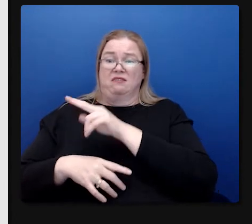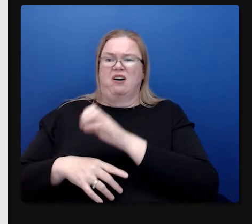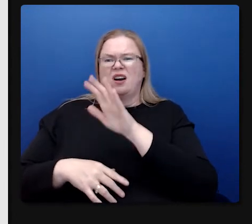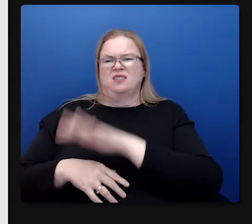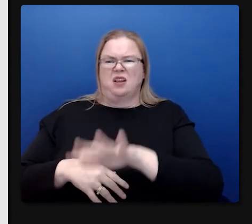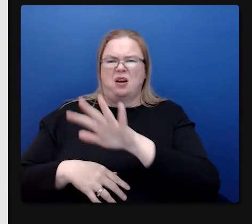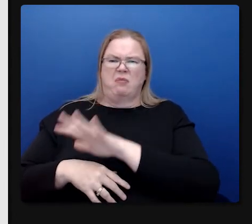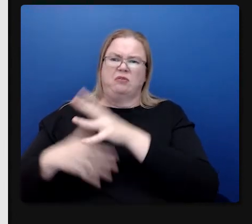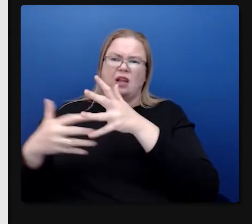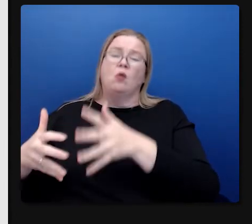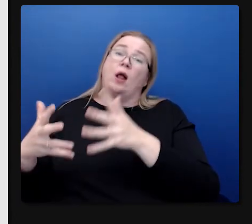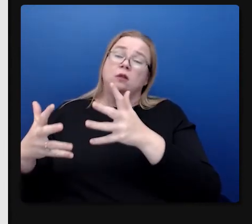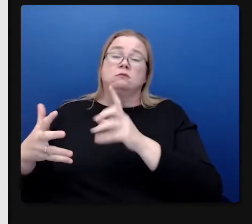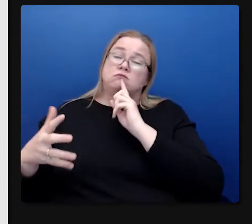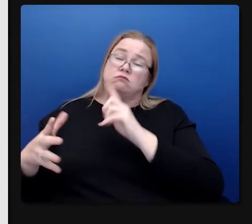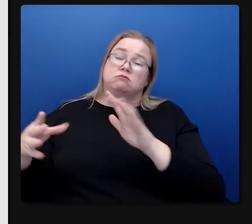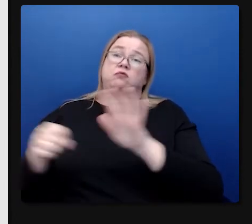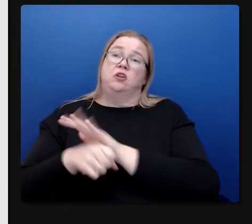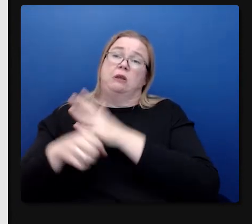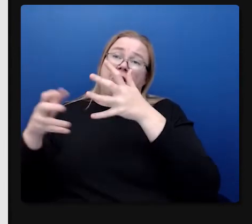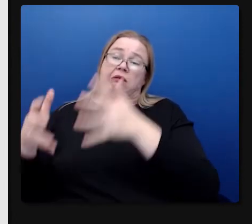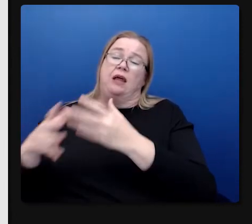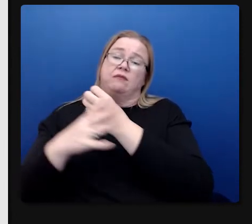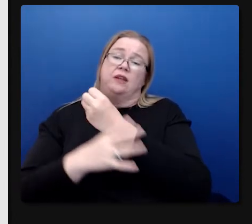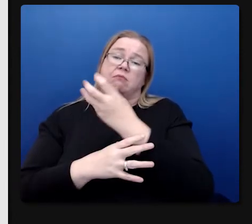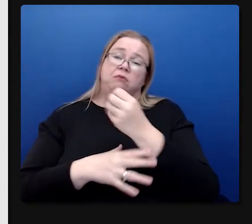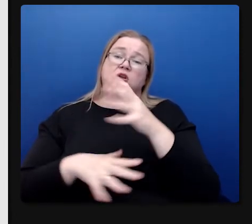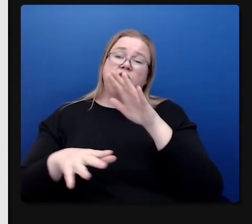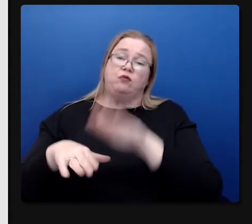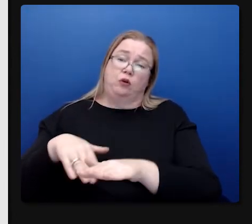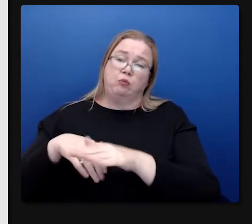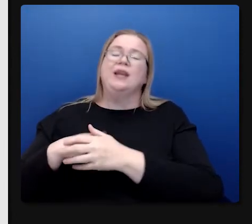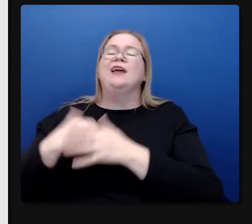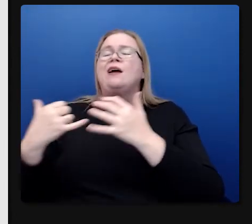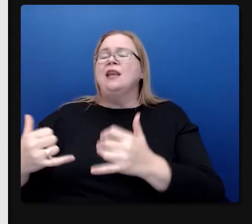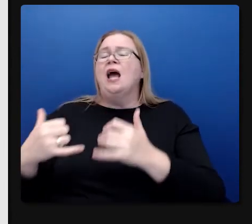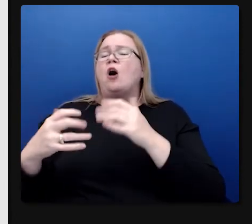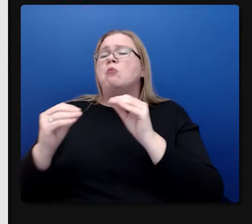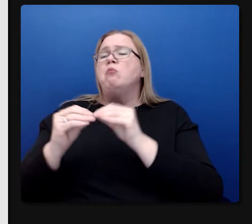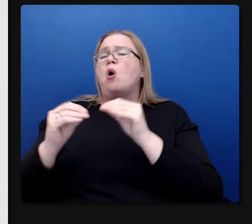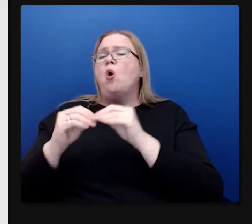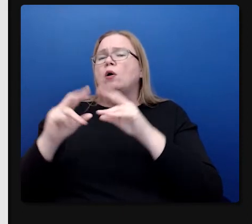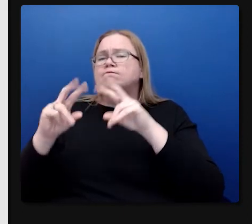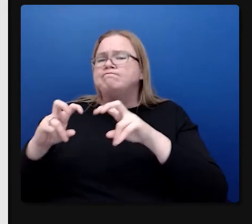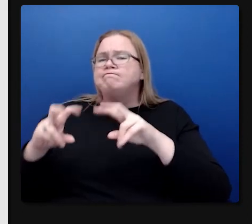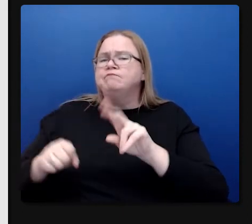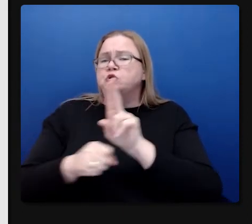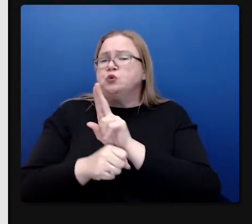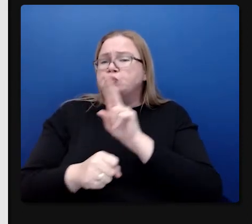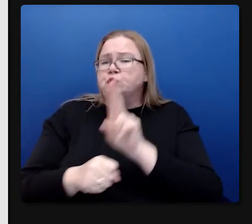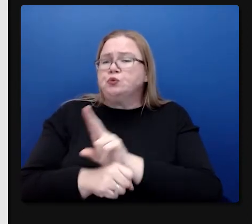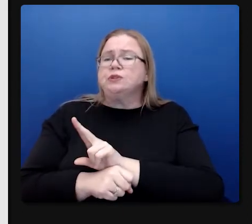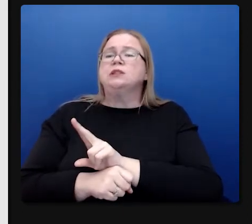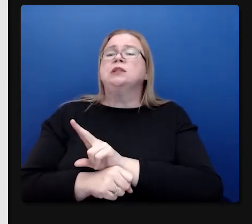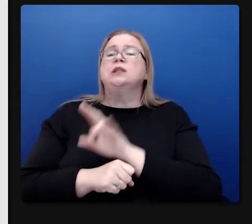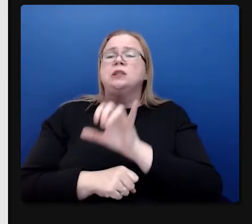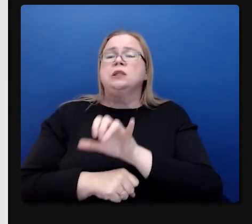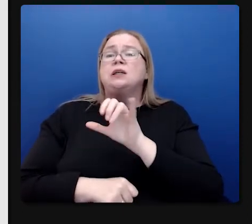filling up the rest of the emissions footprint. Looking further into usage, you can see